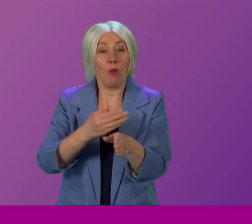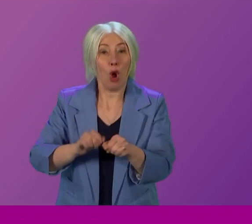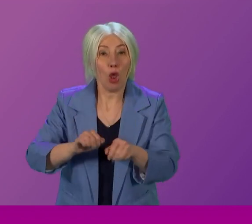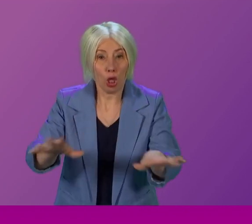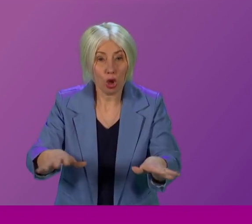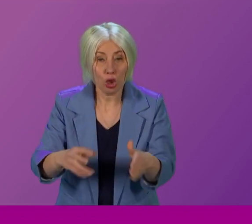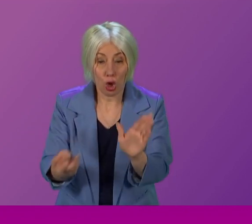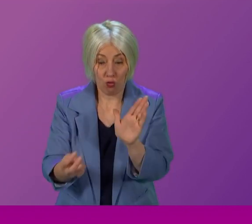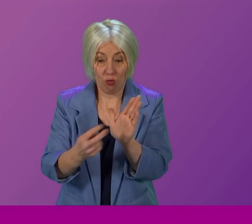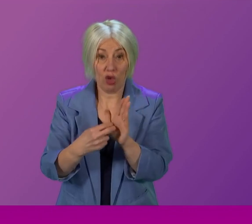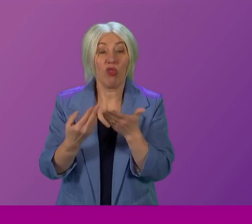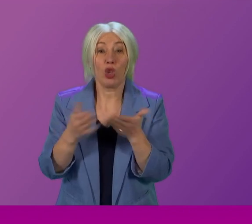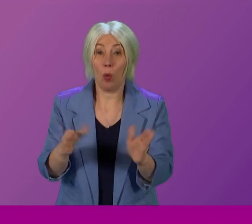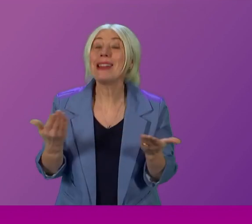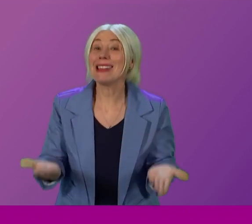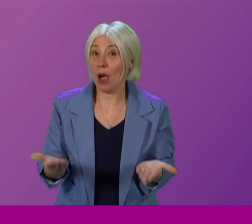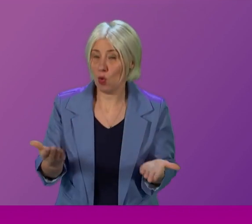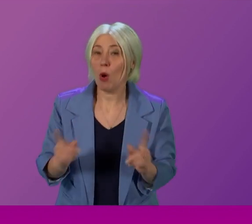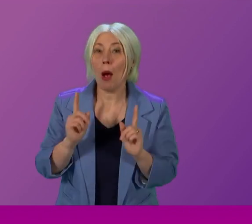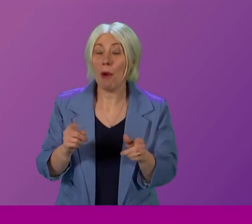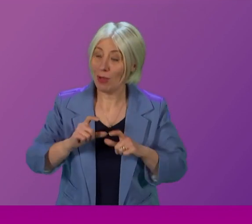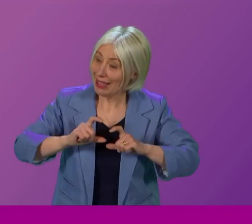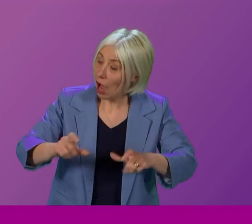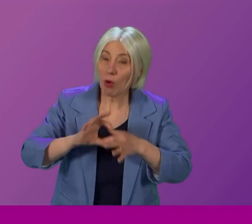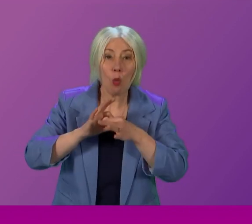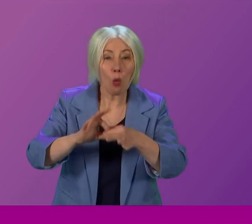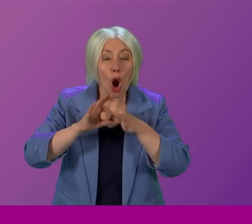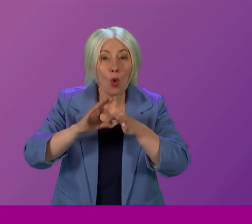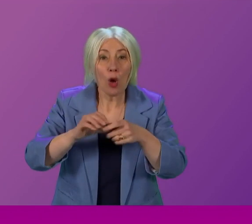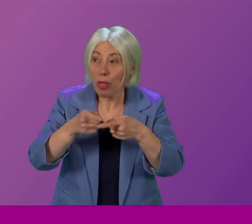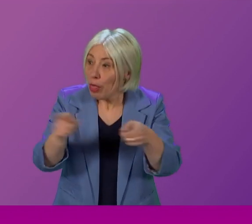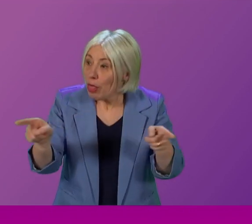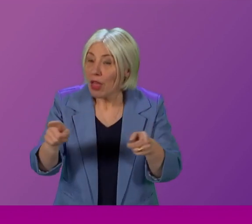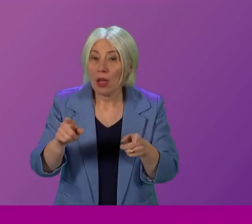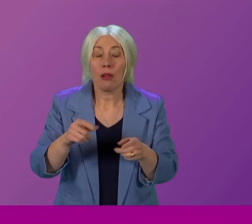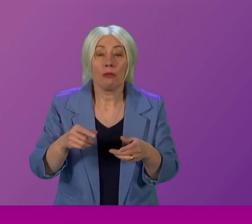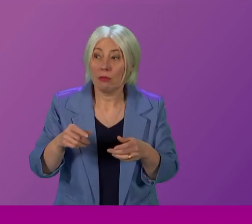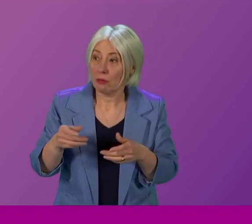is now open. However, we continue to work—this is important—with Circularity Scotland and businesses